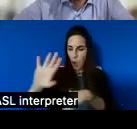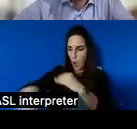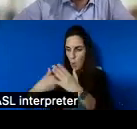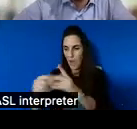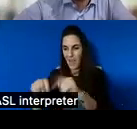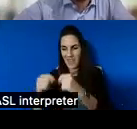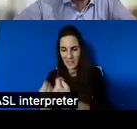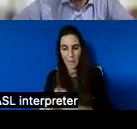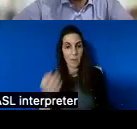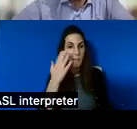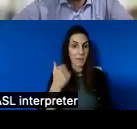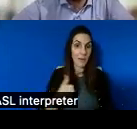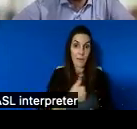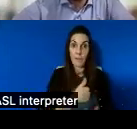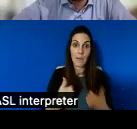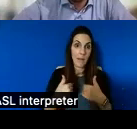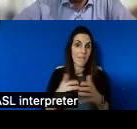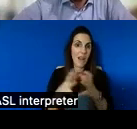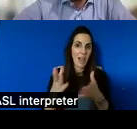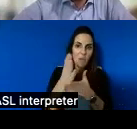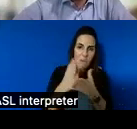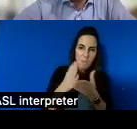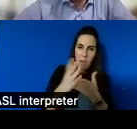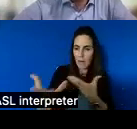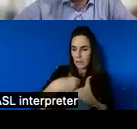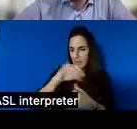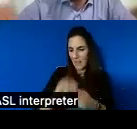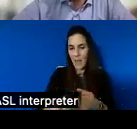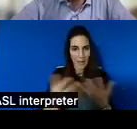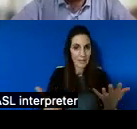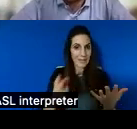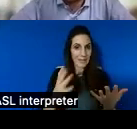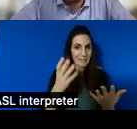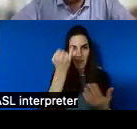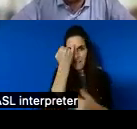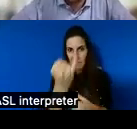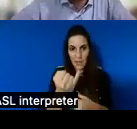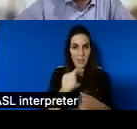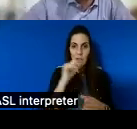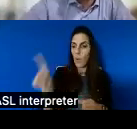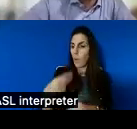are a lot of pieces to this puzzle and it's not just getting the trust done and making sure that